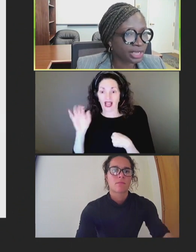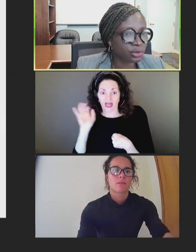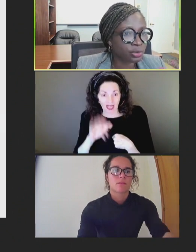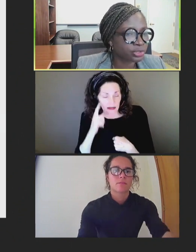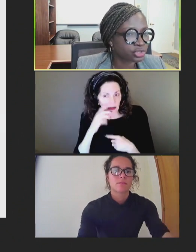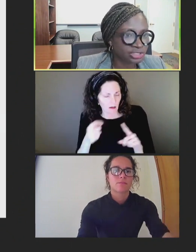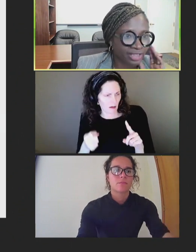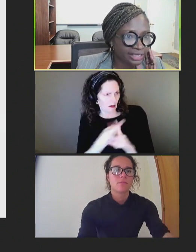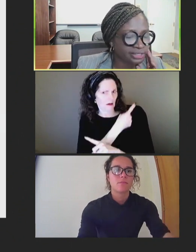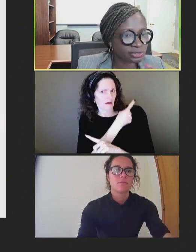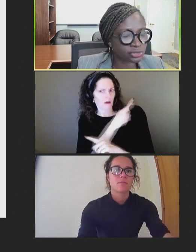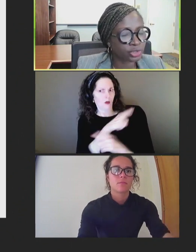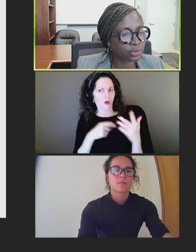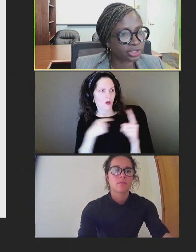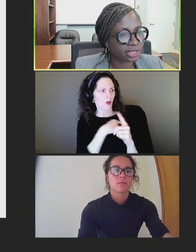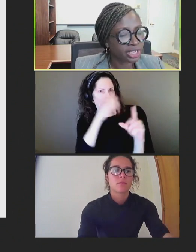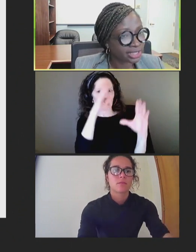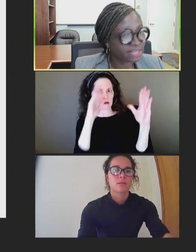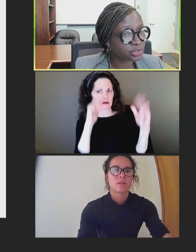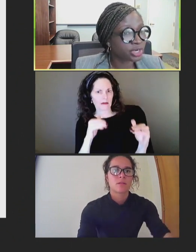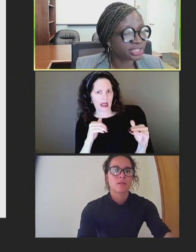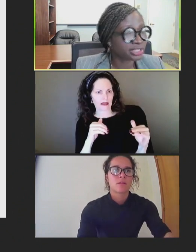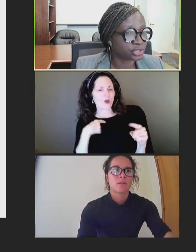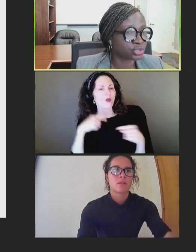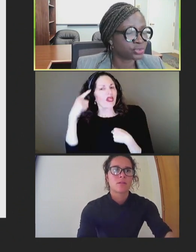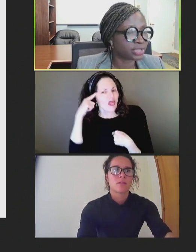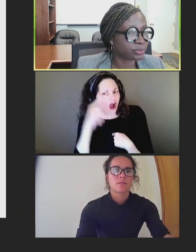like, "Oh, we don't trust the vaccines, or we don't want to --" these were the issues that